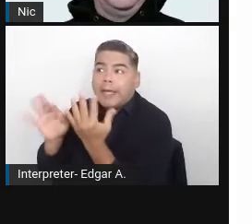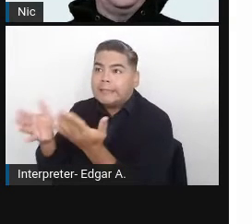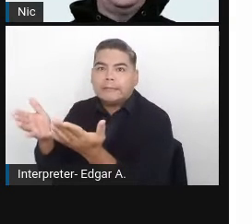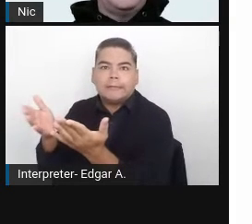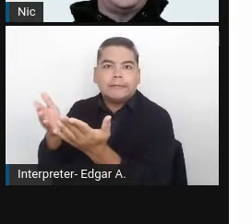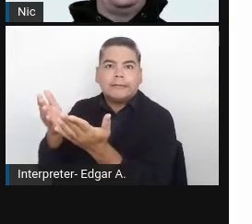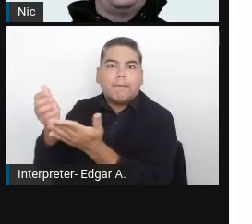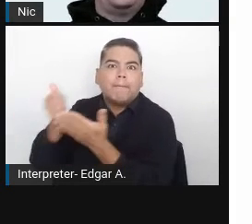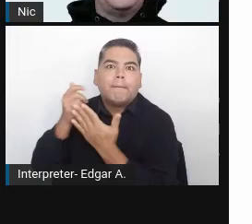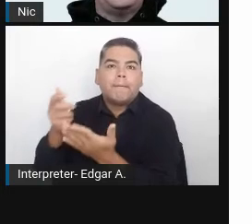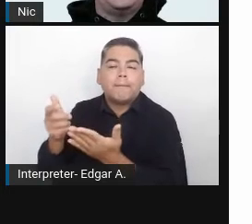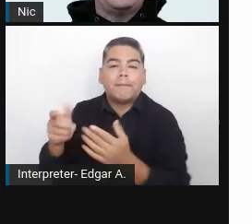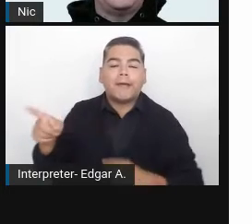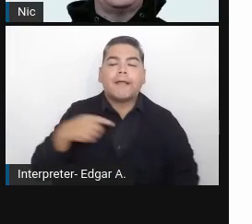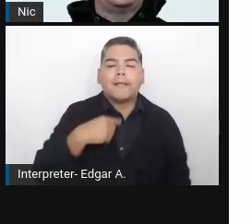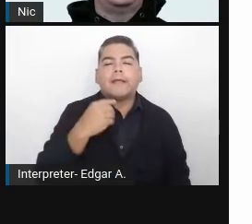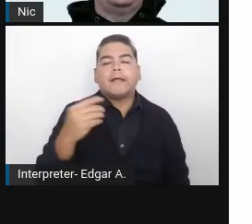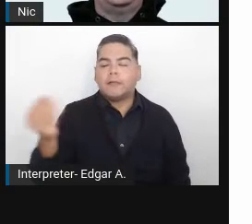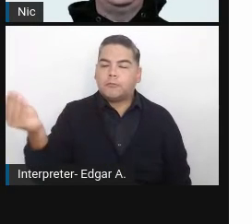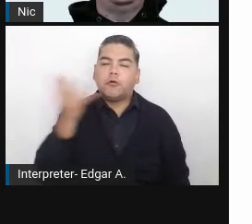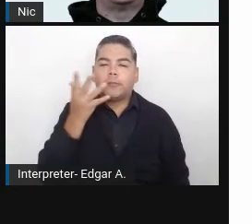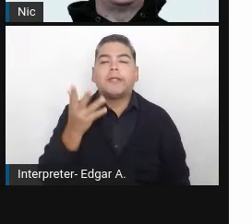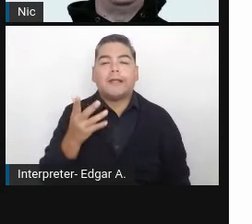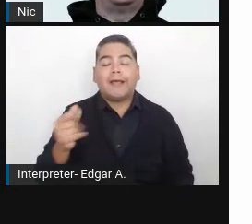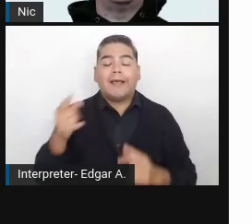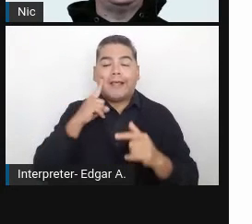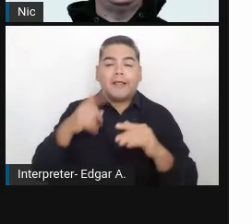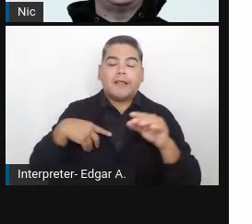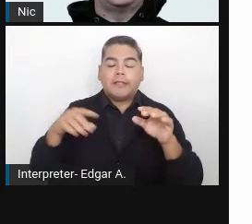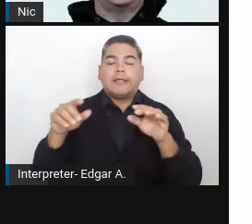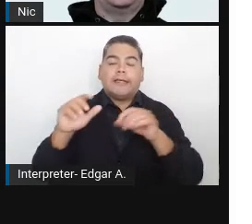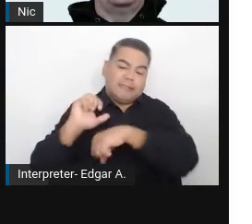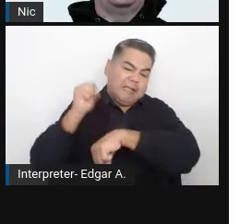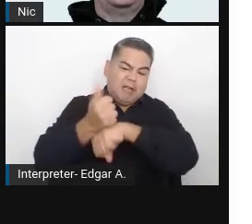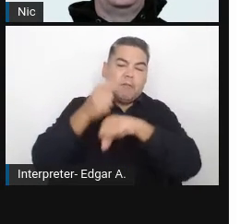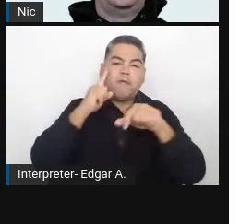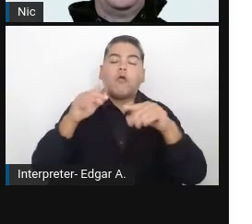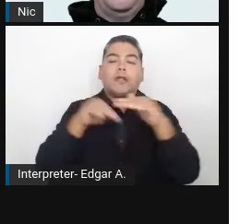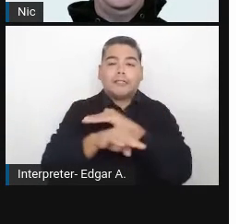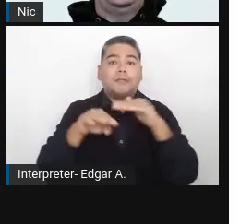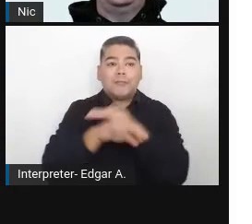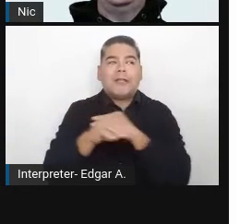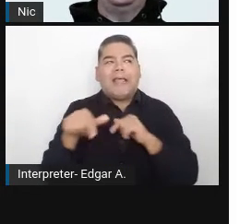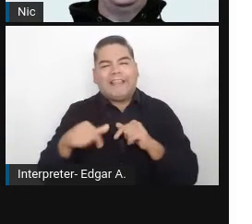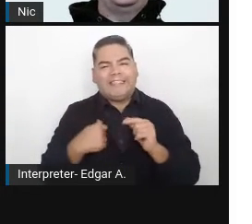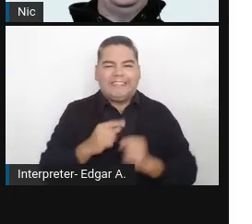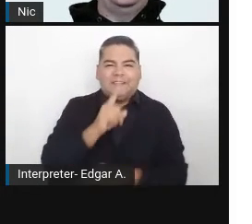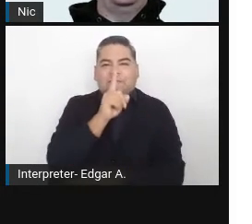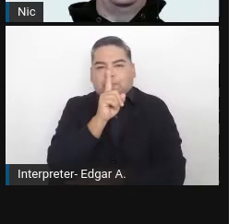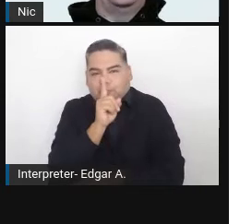they told me that information about accessibility was commercially sensitive and they weren't going to share it with me.